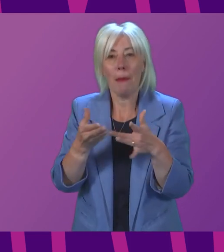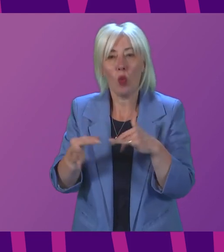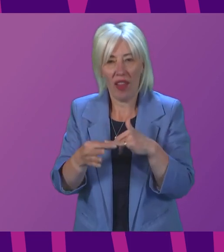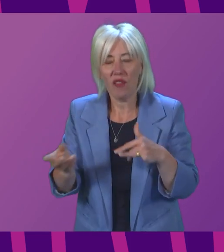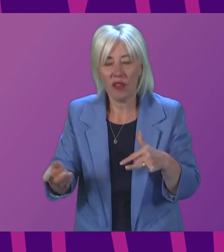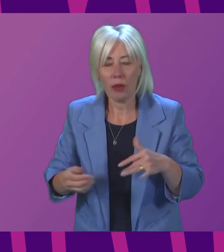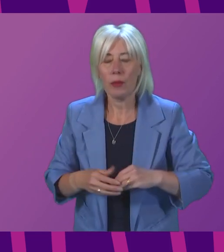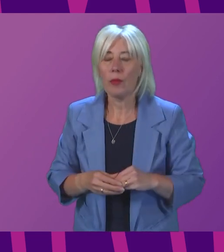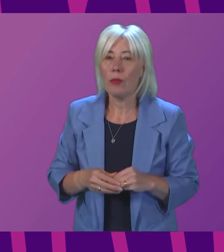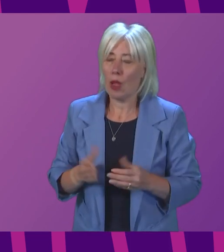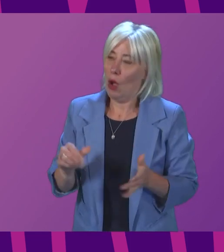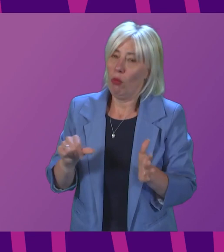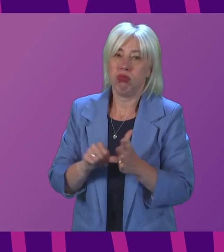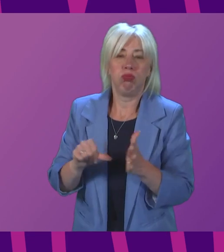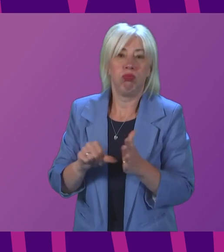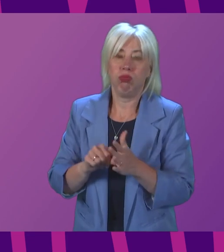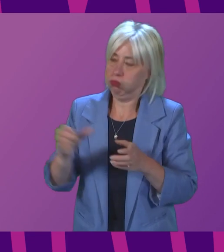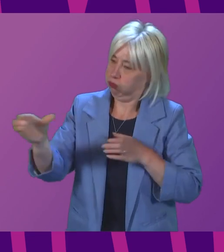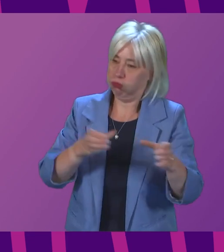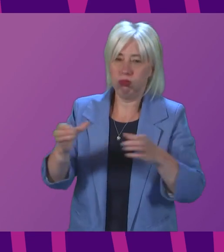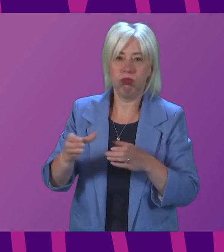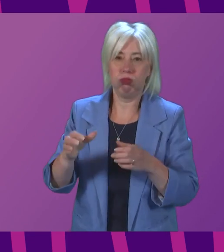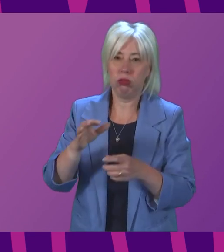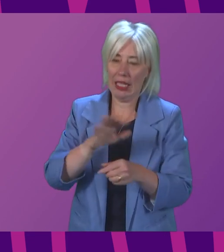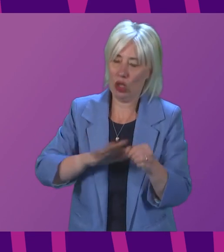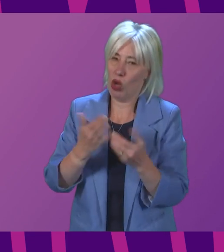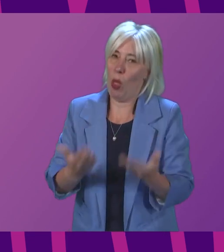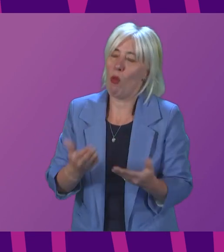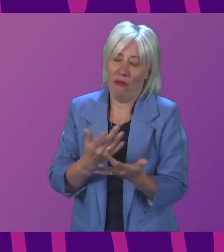We are in a very difficult recruitment climate right now for a whole host of reasons, not